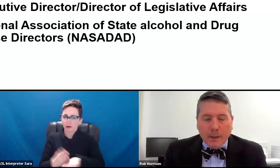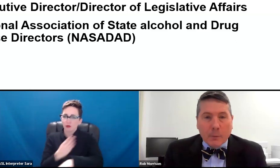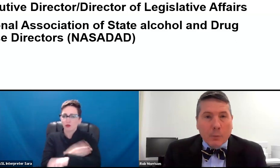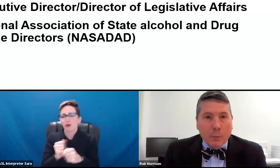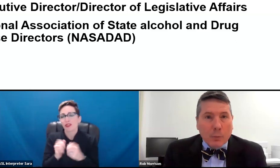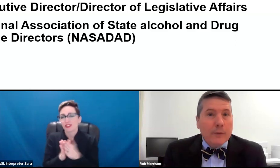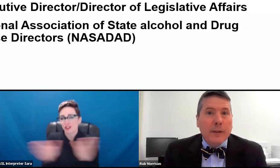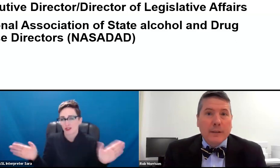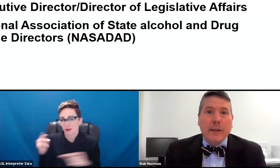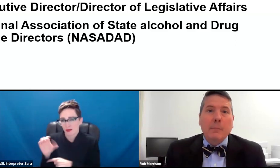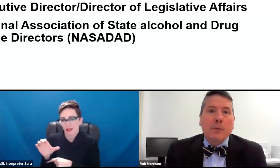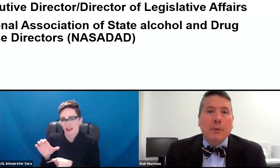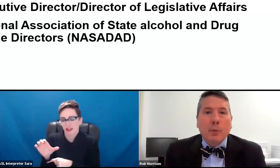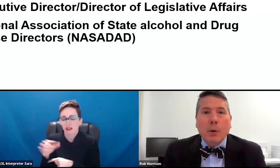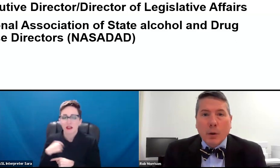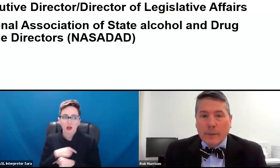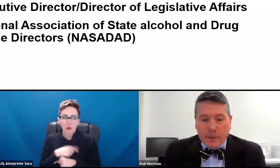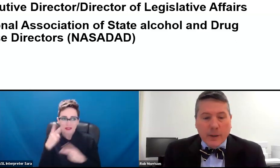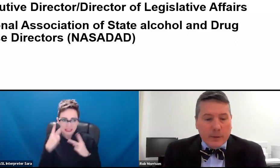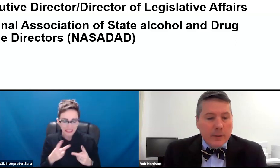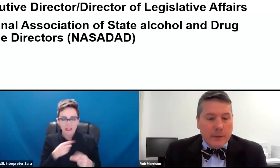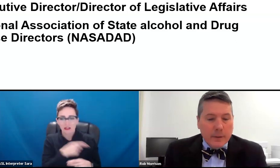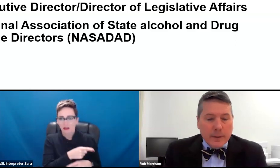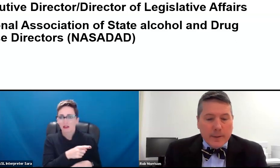And we've seen examples of you all working the changes.